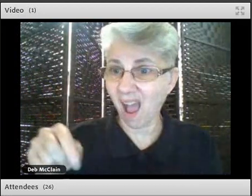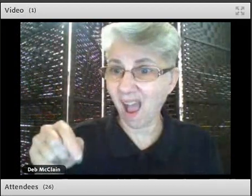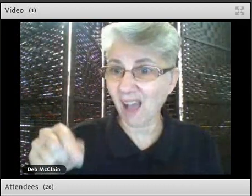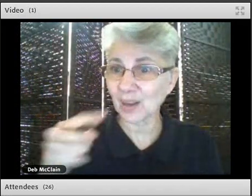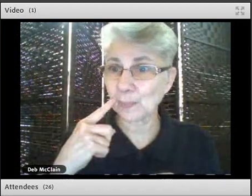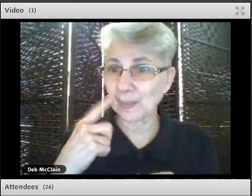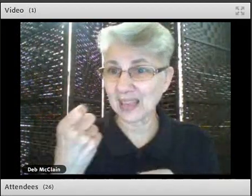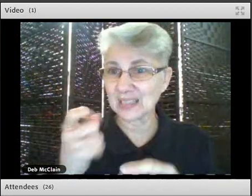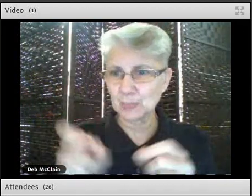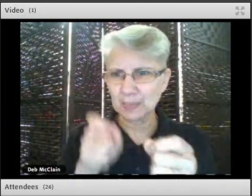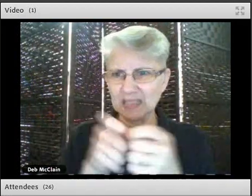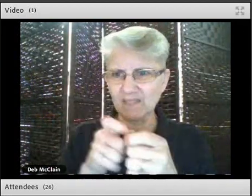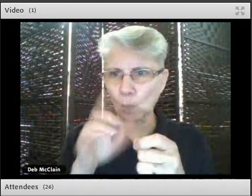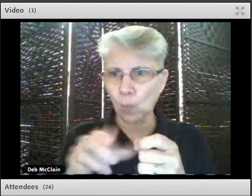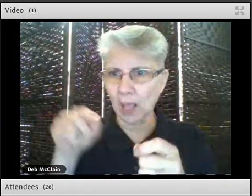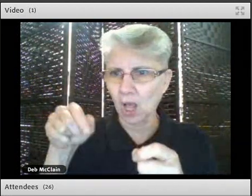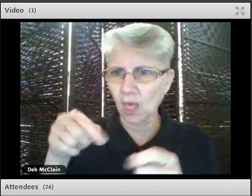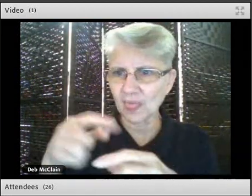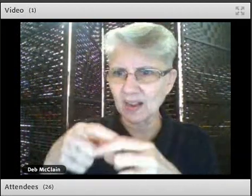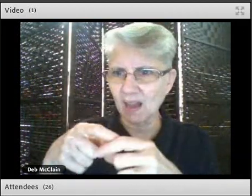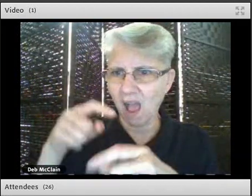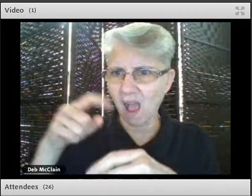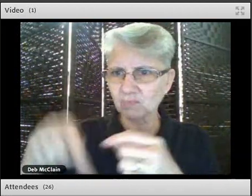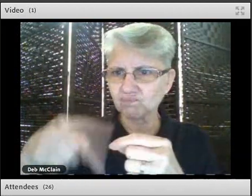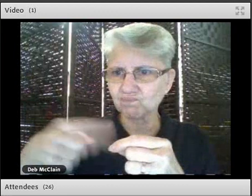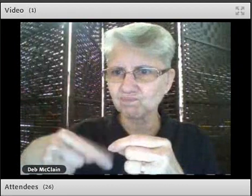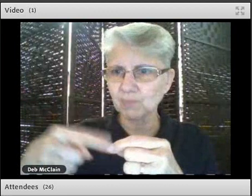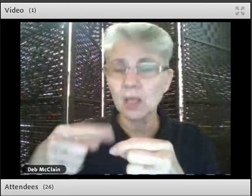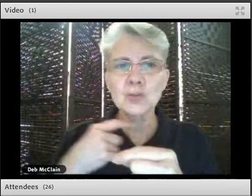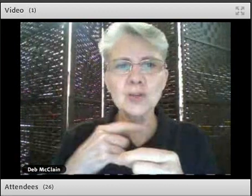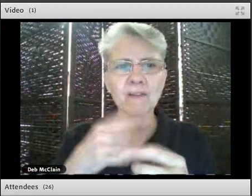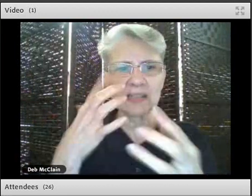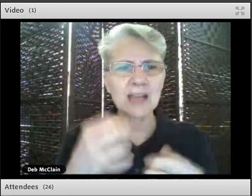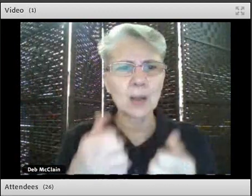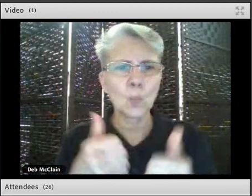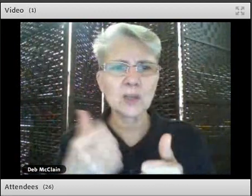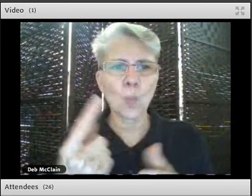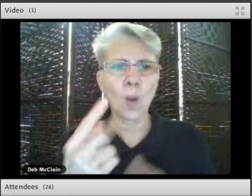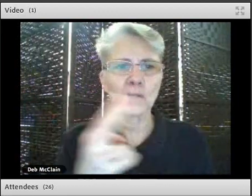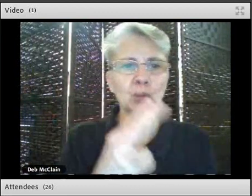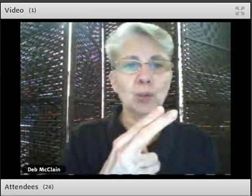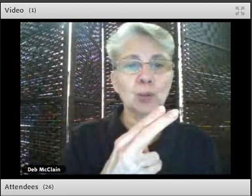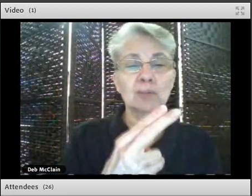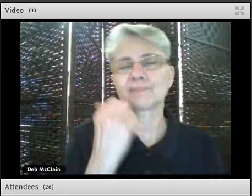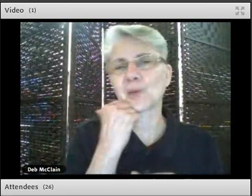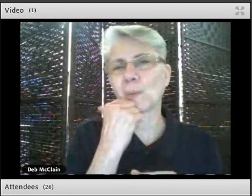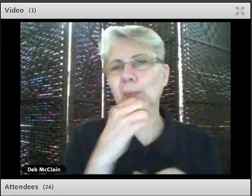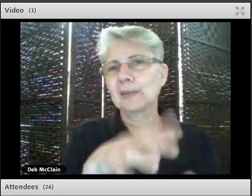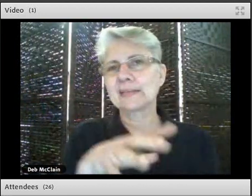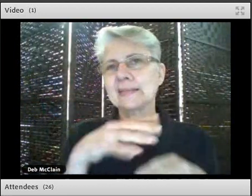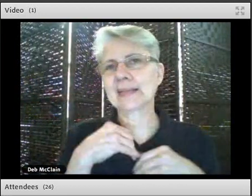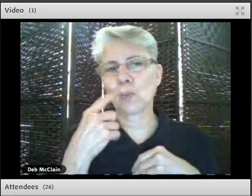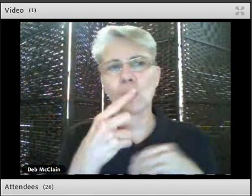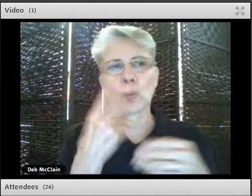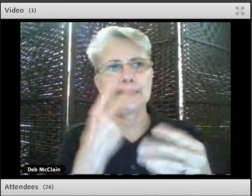that's presented in the text. Here, it's 18.5 hours. So I just recorded it the same way,